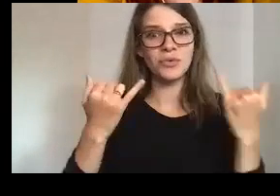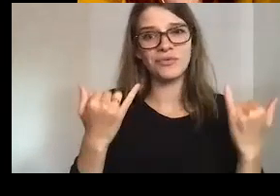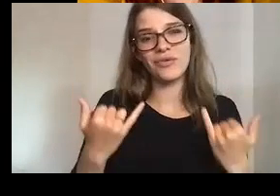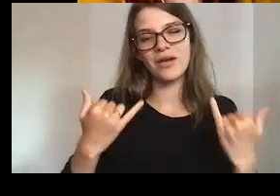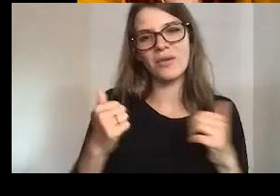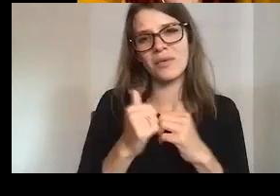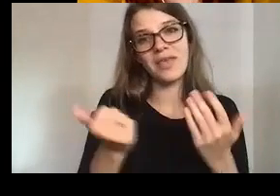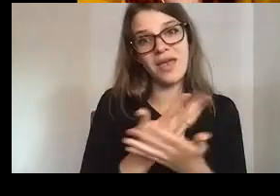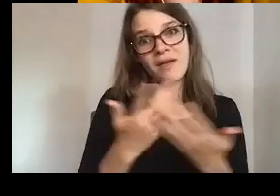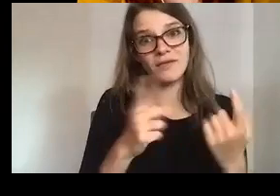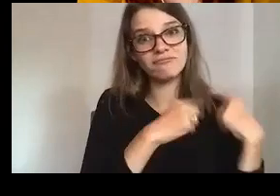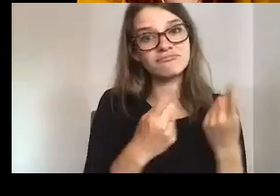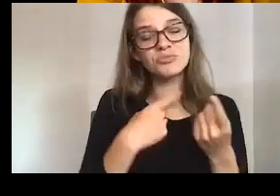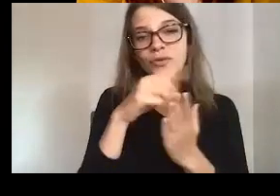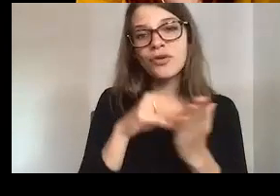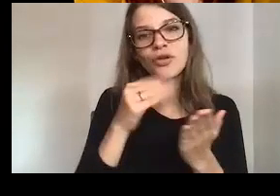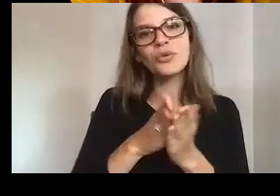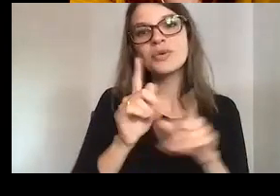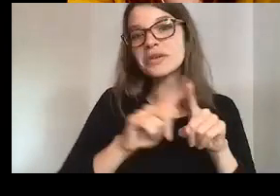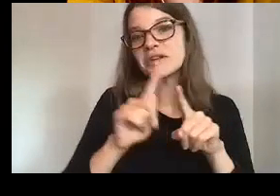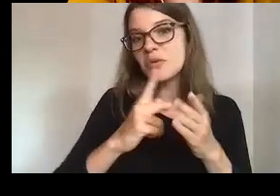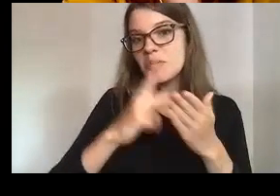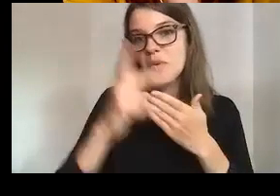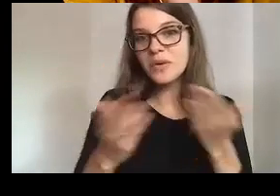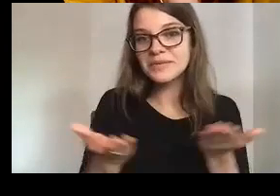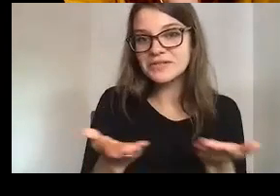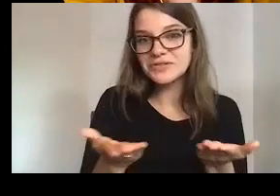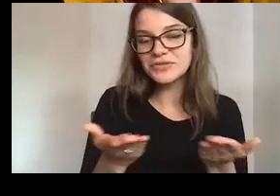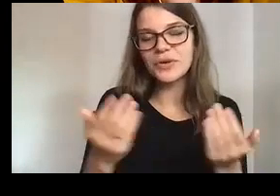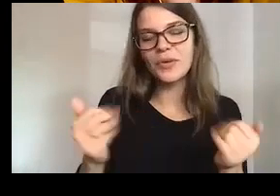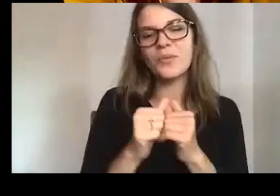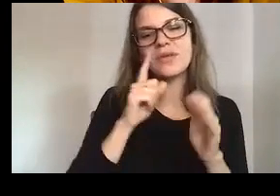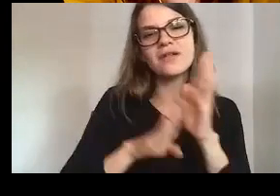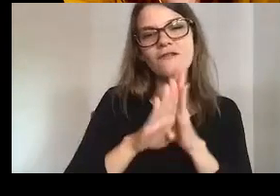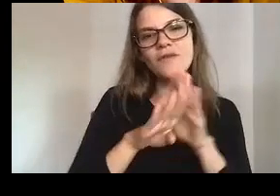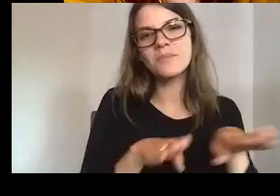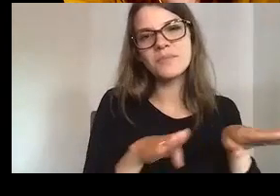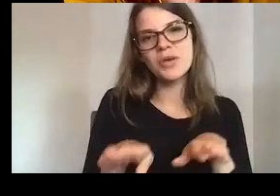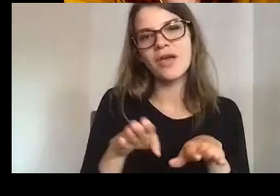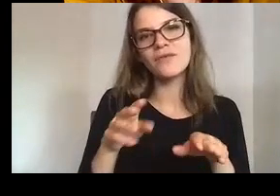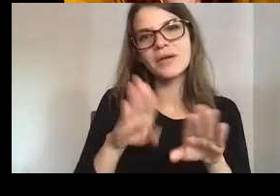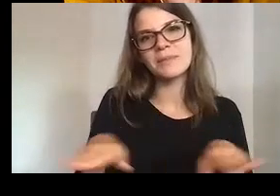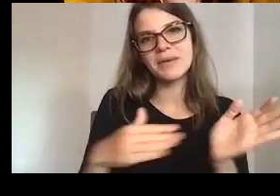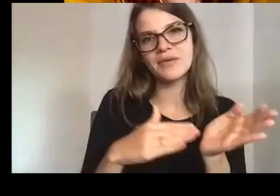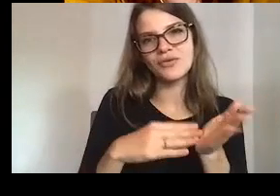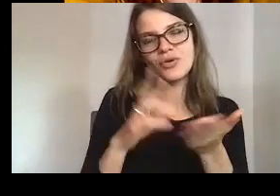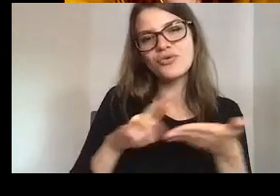learned through some of our programs here within developmental and behavioral pediatrics at urmc